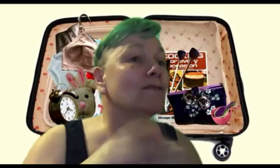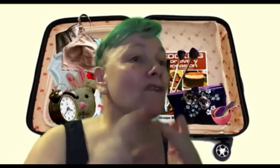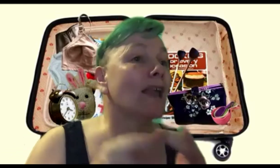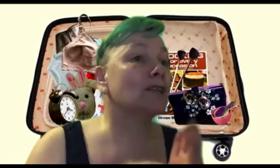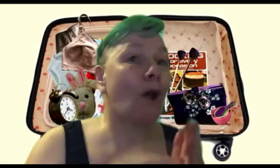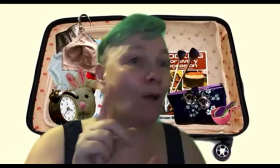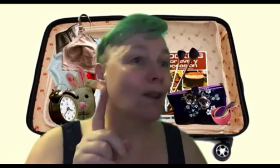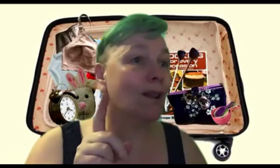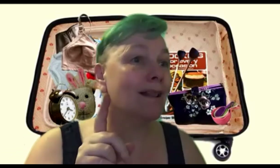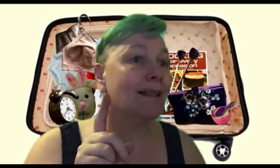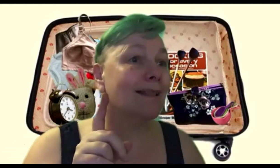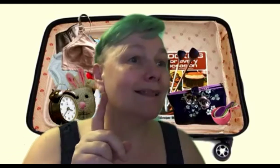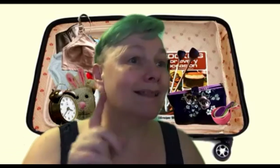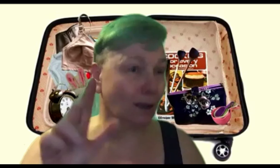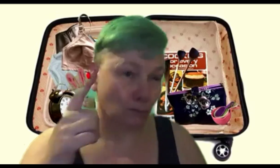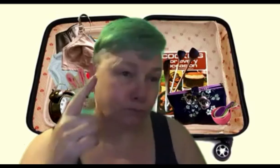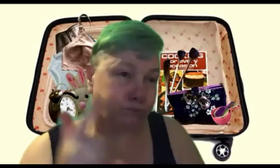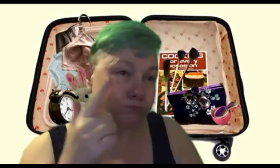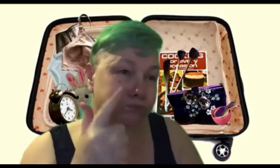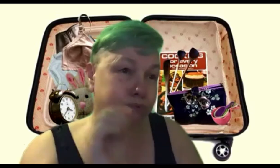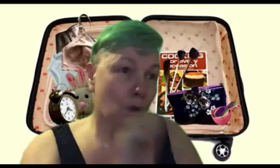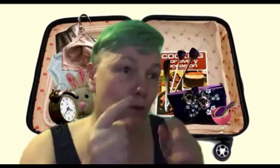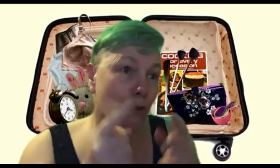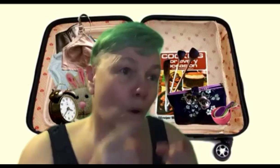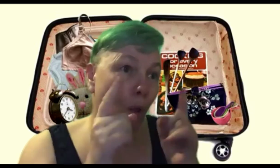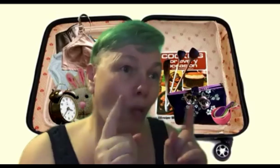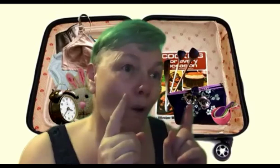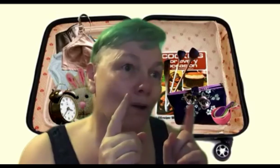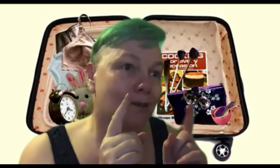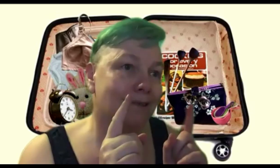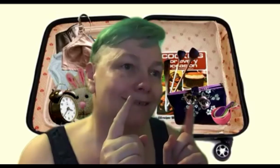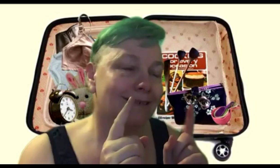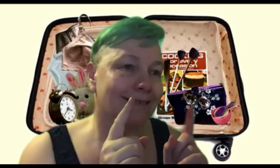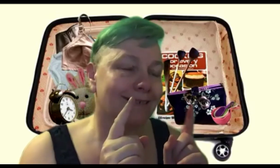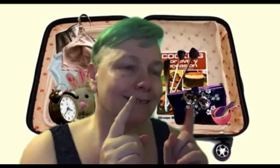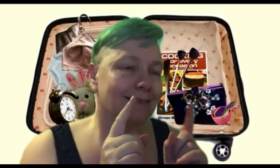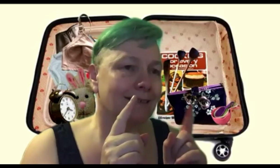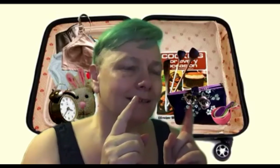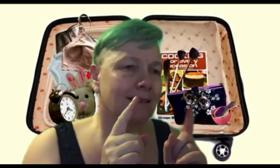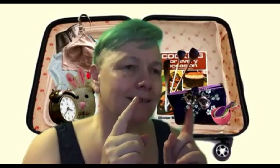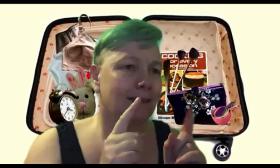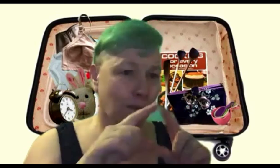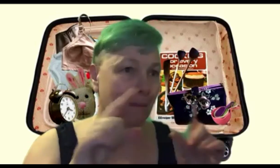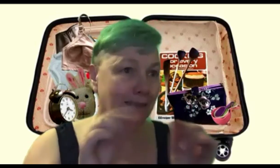If Freya's friend John had not been put in quarantine on his way to delivering the message to your lord -"